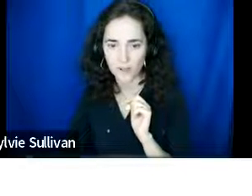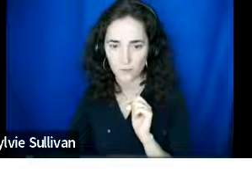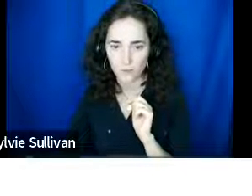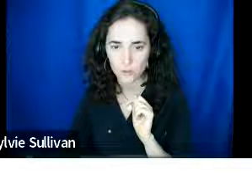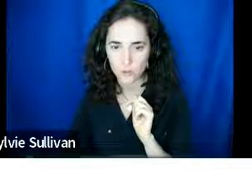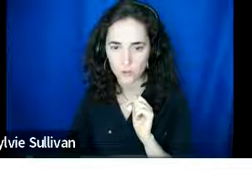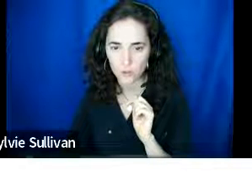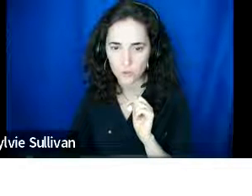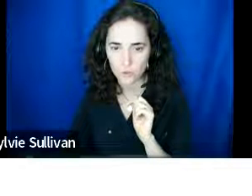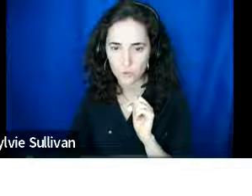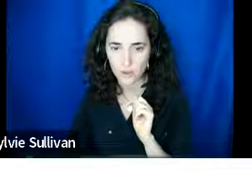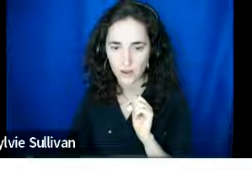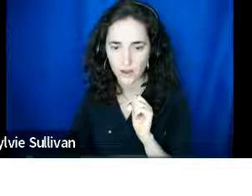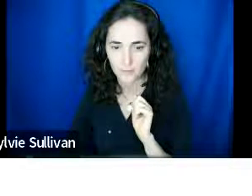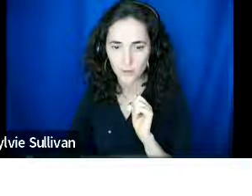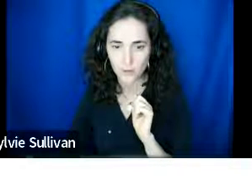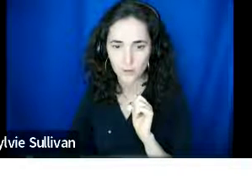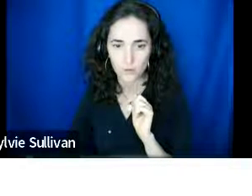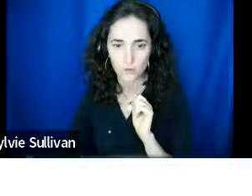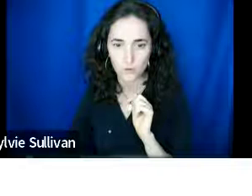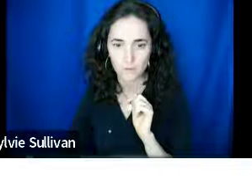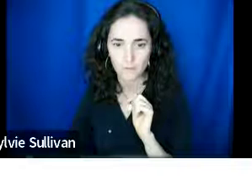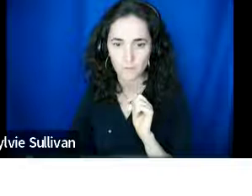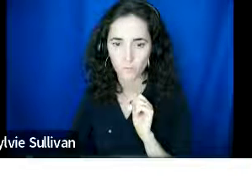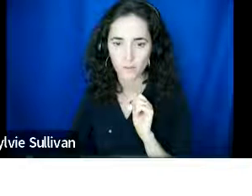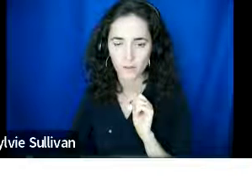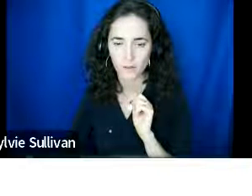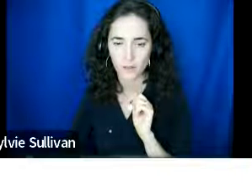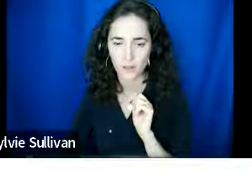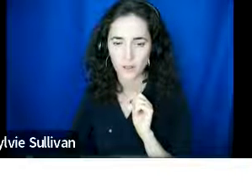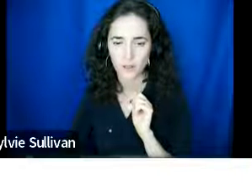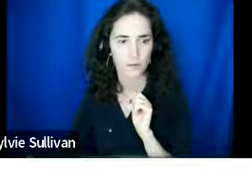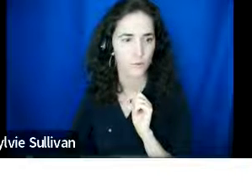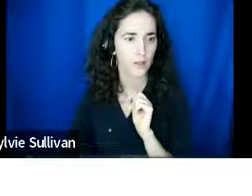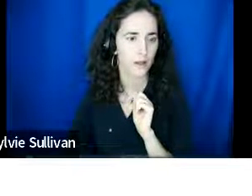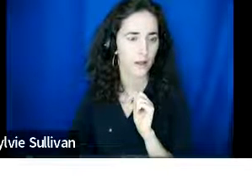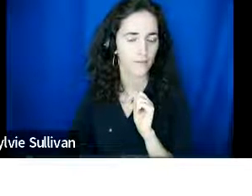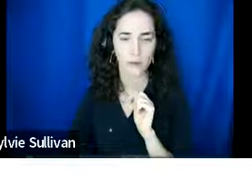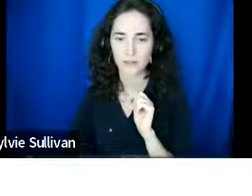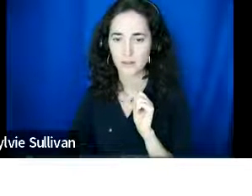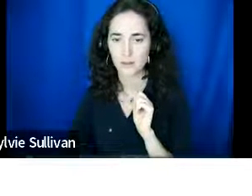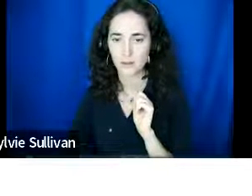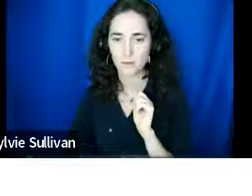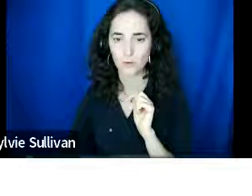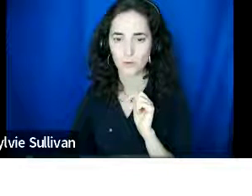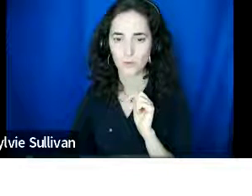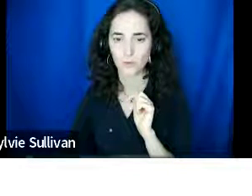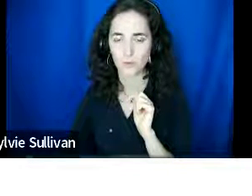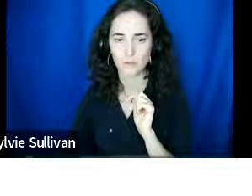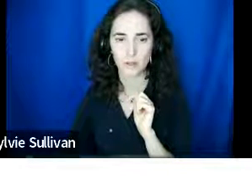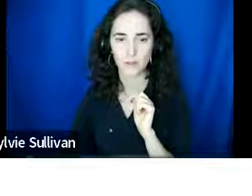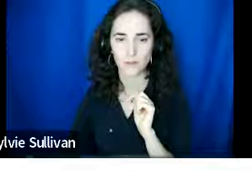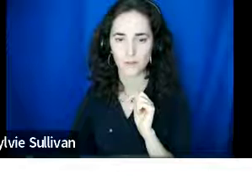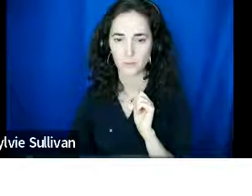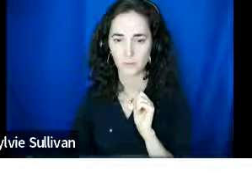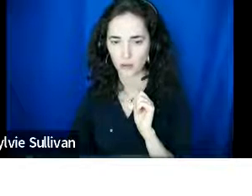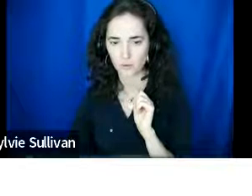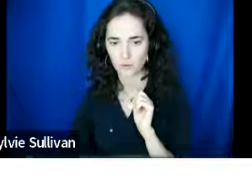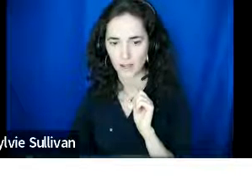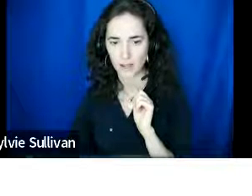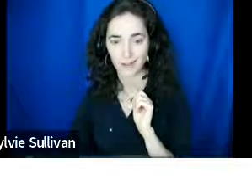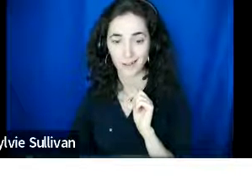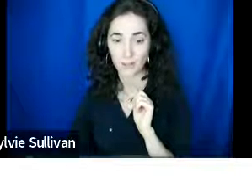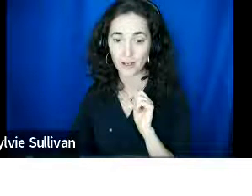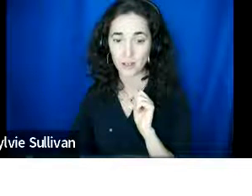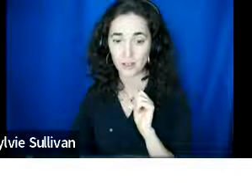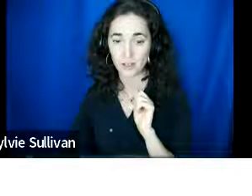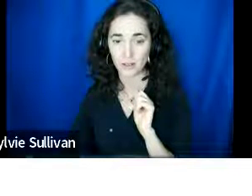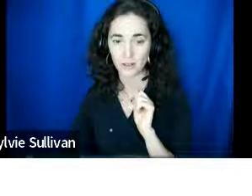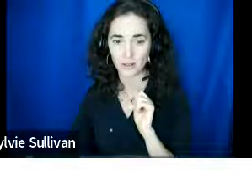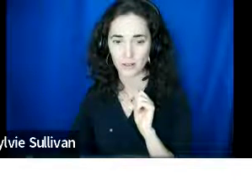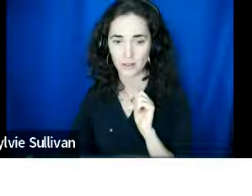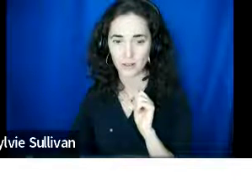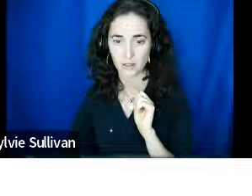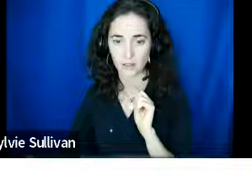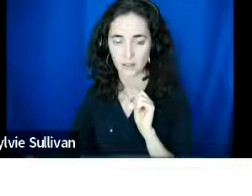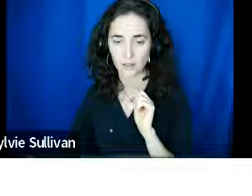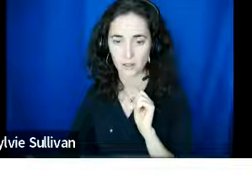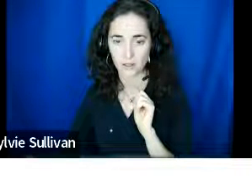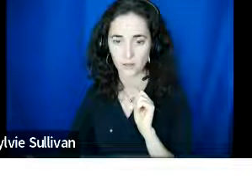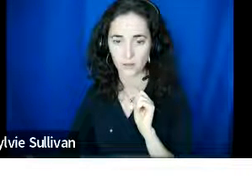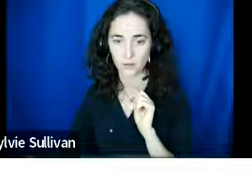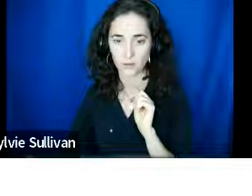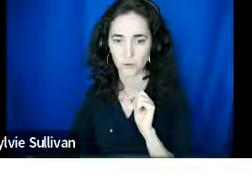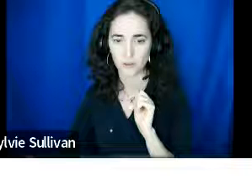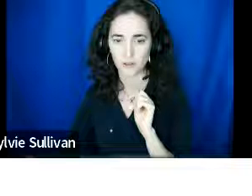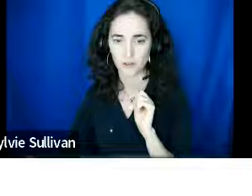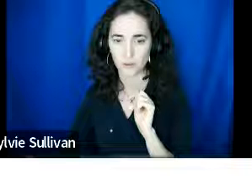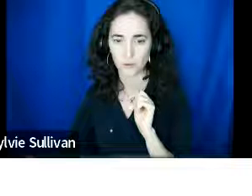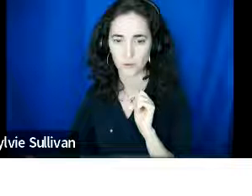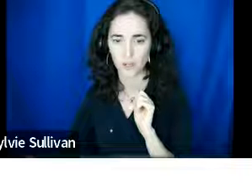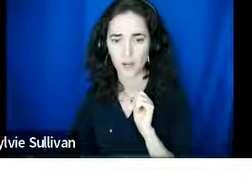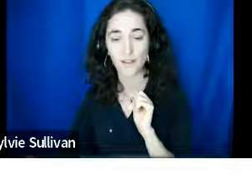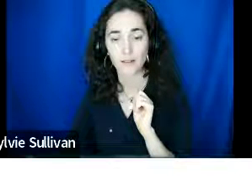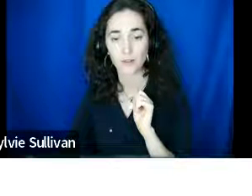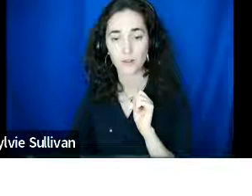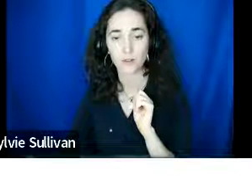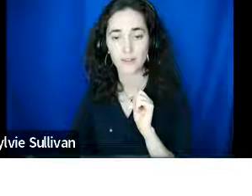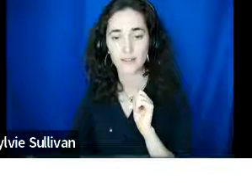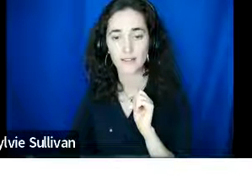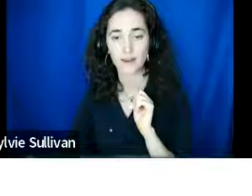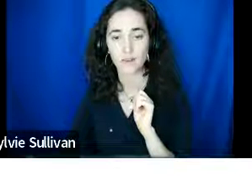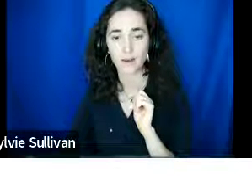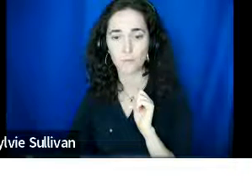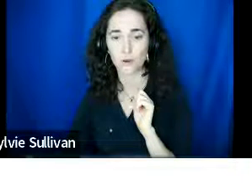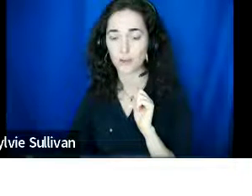we have breakout rooms, I'm going to... We have about 60 people. So I'm gonna make 15 breakout rooms and I'm actually yes, and assigning... Alright, So I'm gonna go ahead